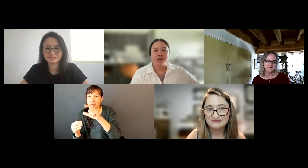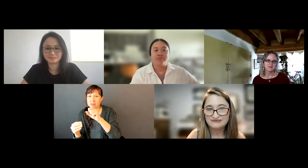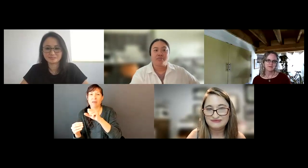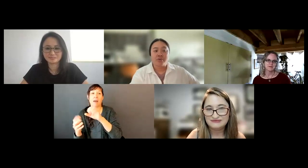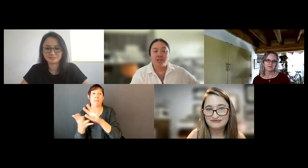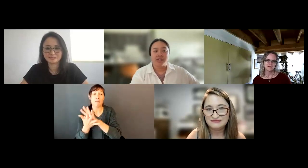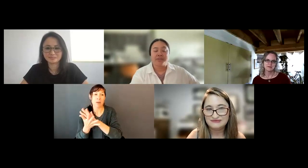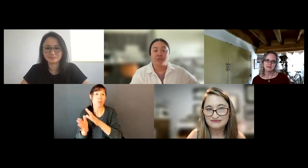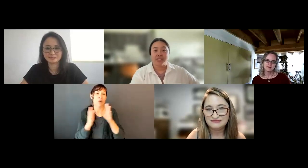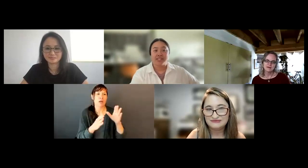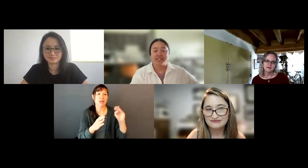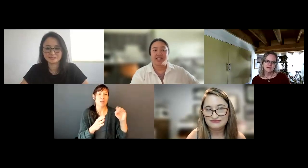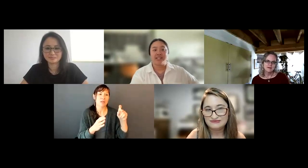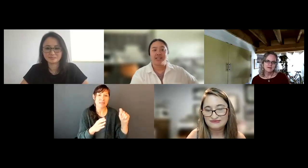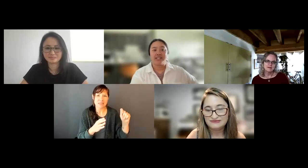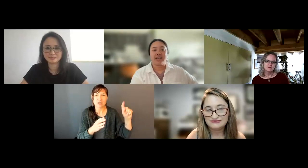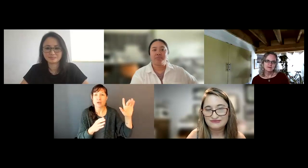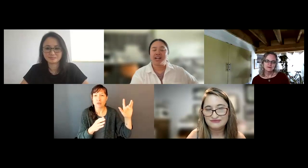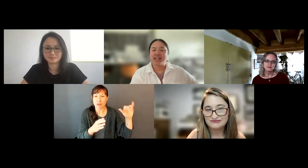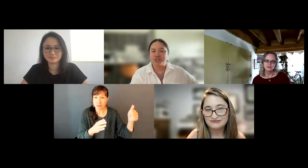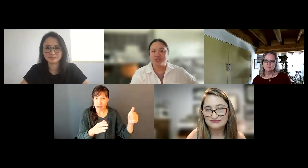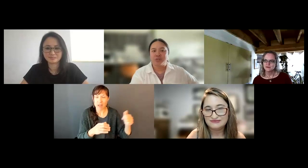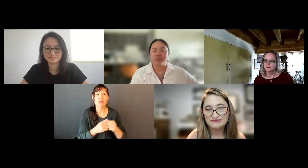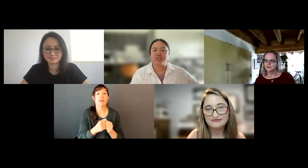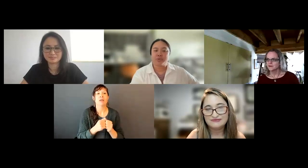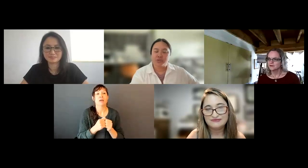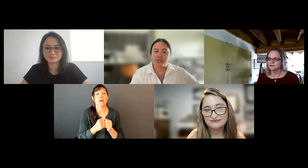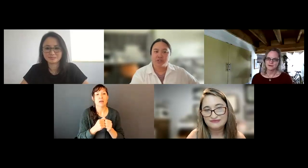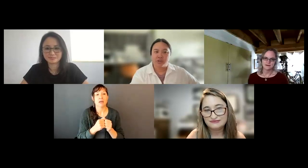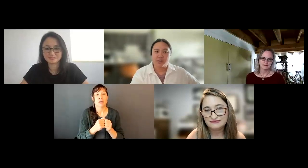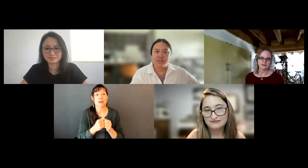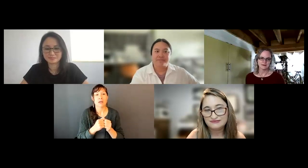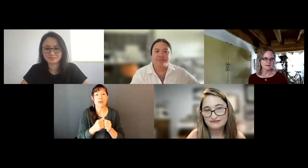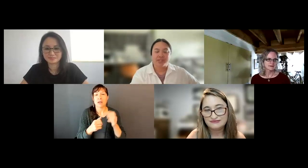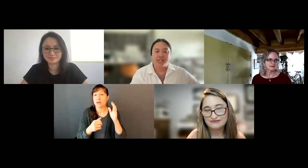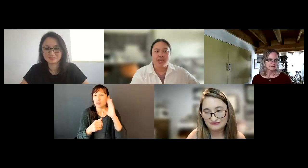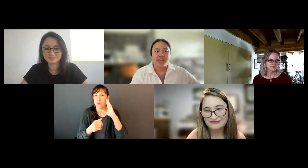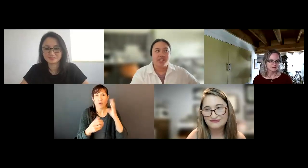to learn more about their businesses and to help guide you with your entrepreneurial goals.